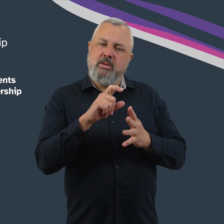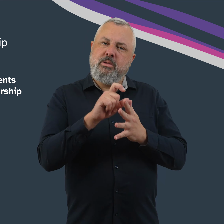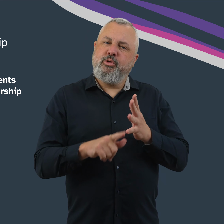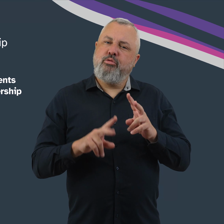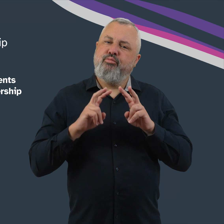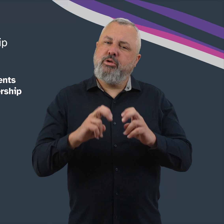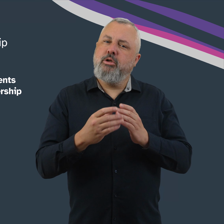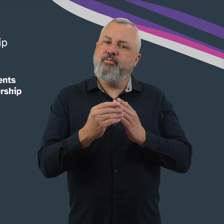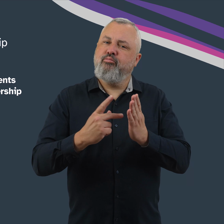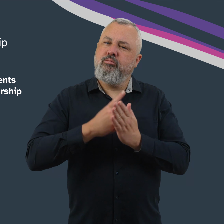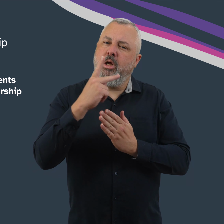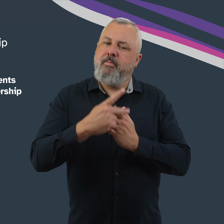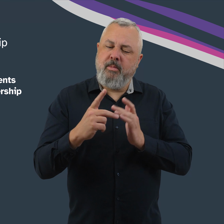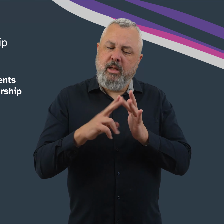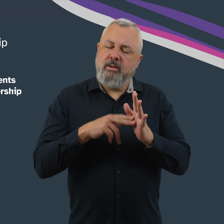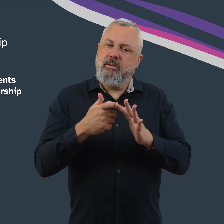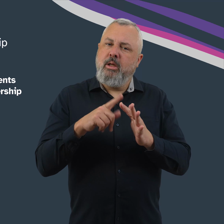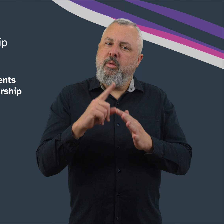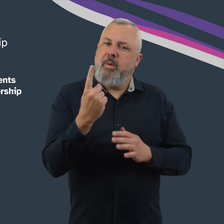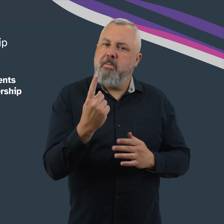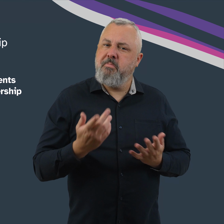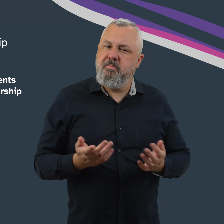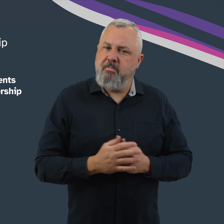Disability Research Leadership Program – Intake 1?